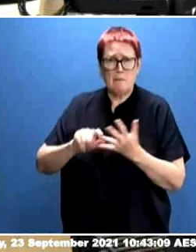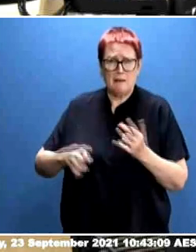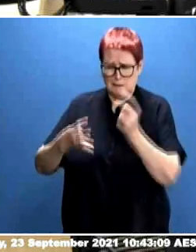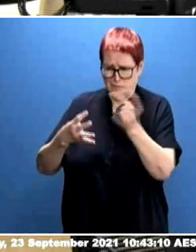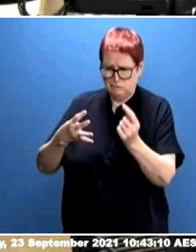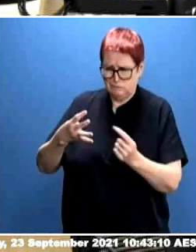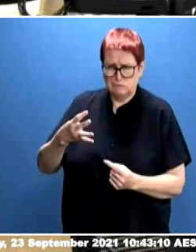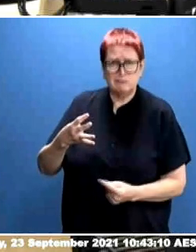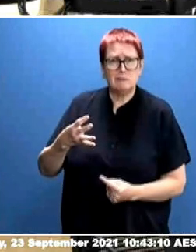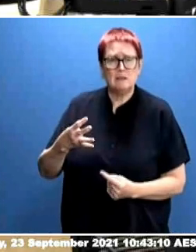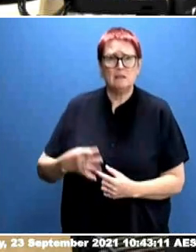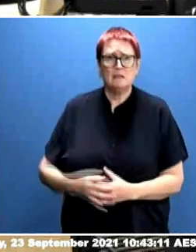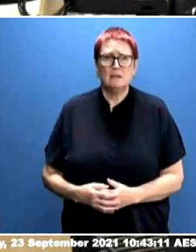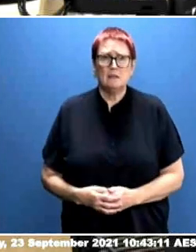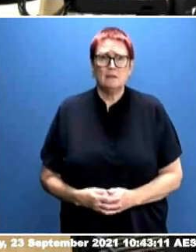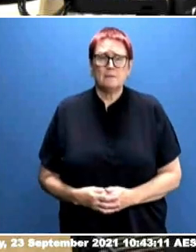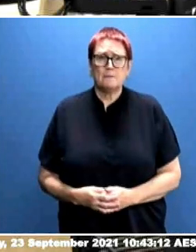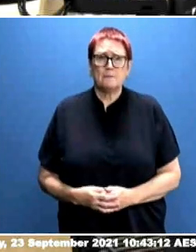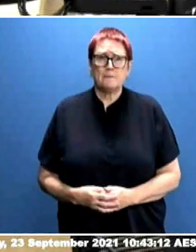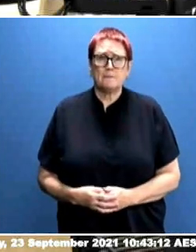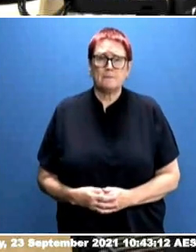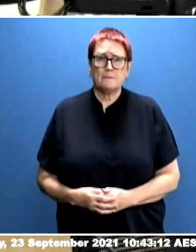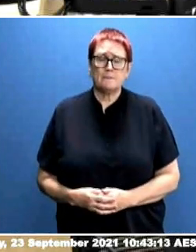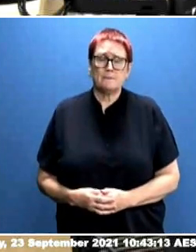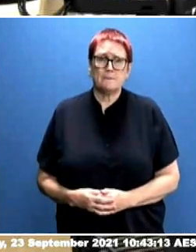as part of their presentation and their circumstances?